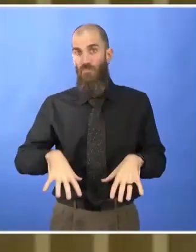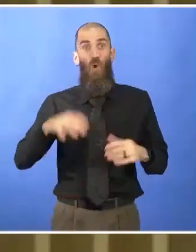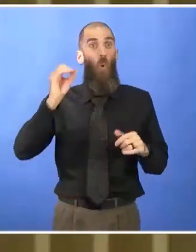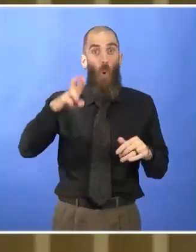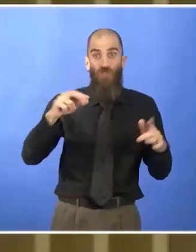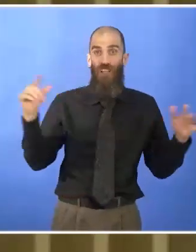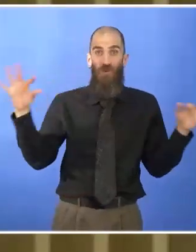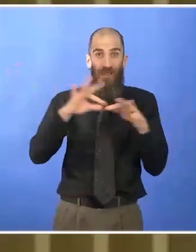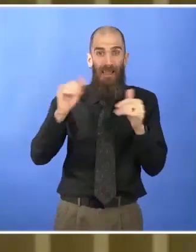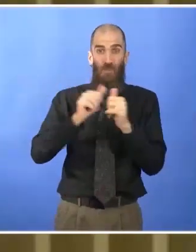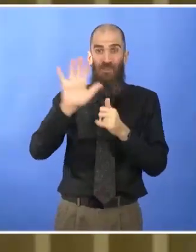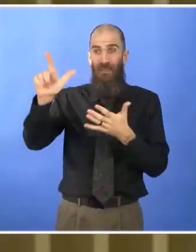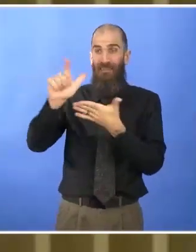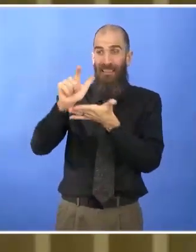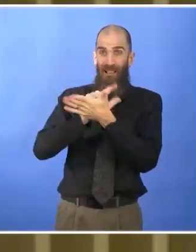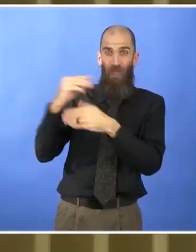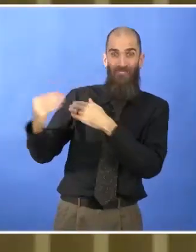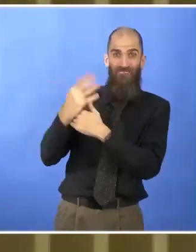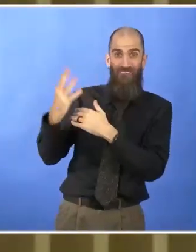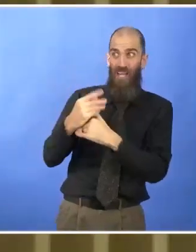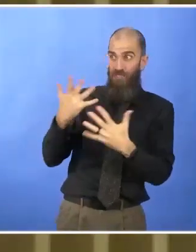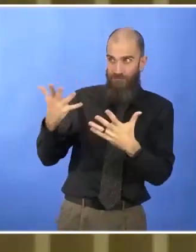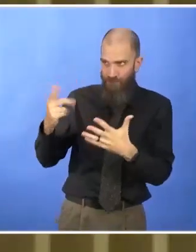IMPROVE THAT, TO END THE INEQUITY THERE.